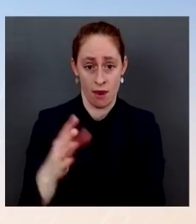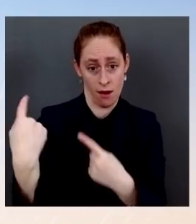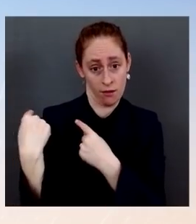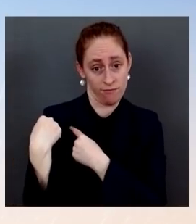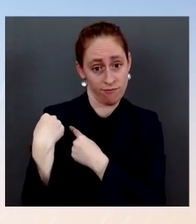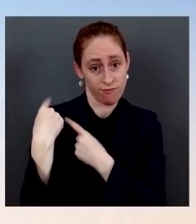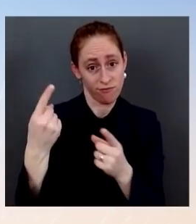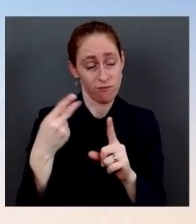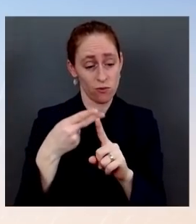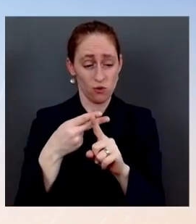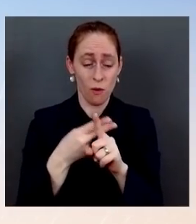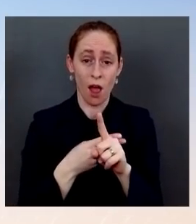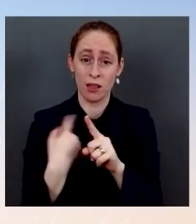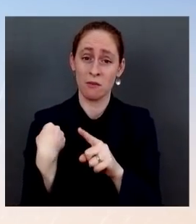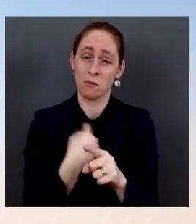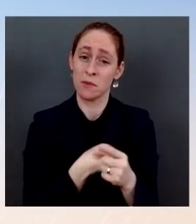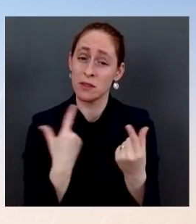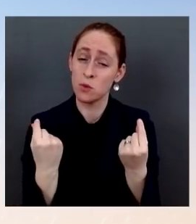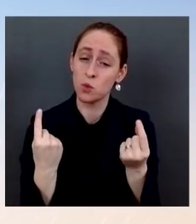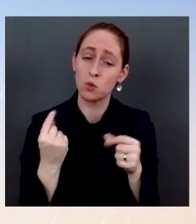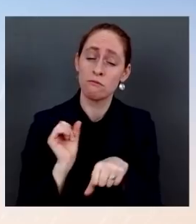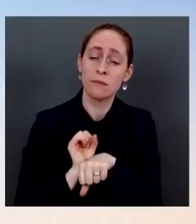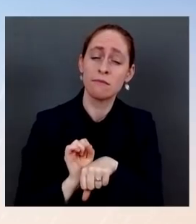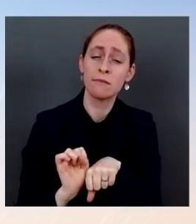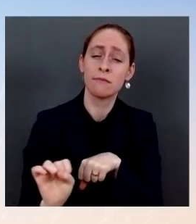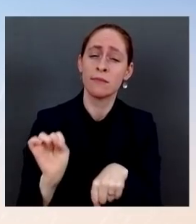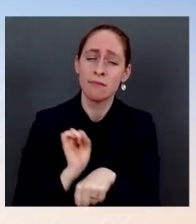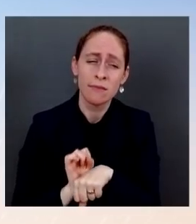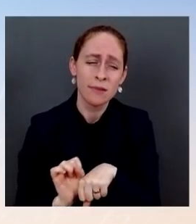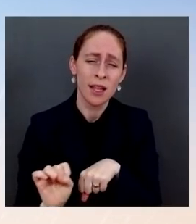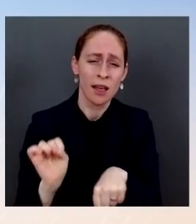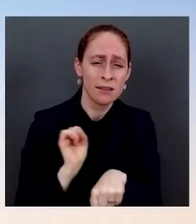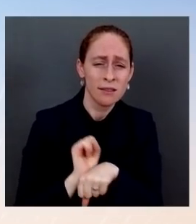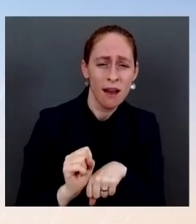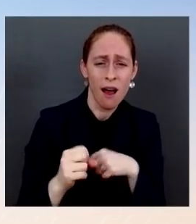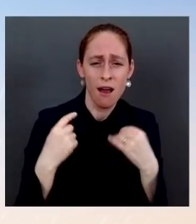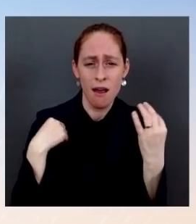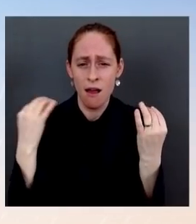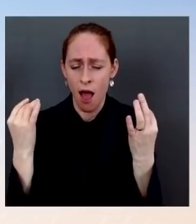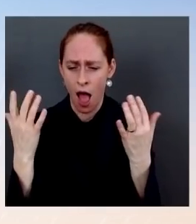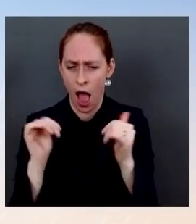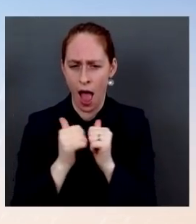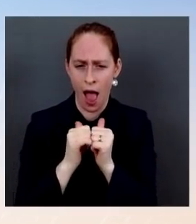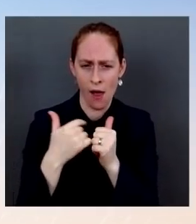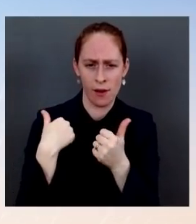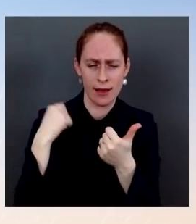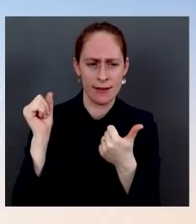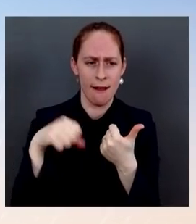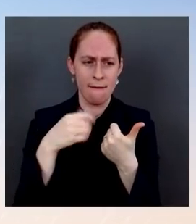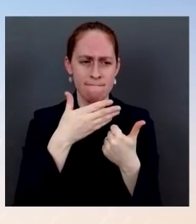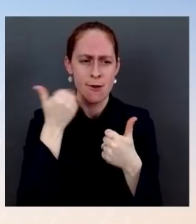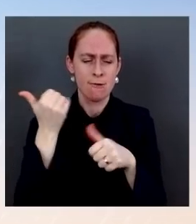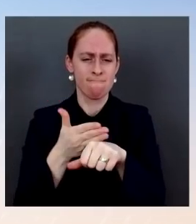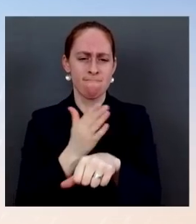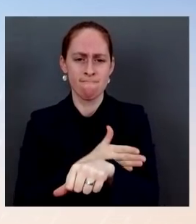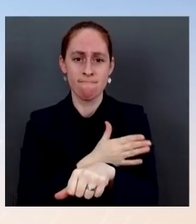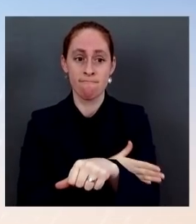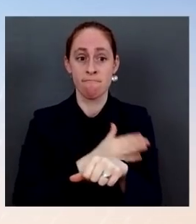quadrupling -- since the summer. And what the announcement was the President made just two days ago was making the biggest investment of any --